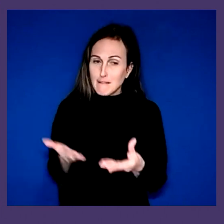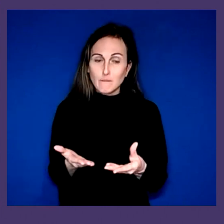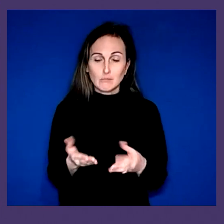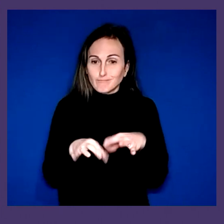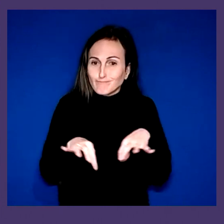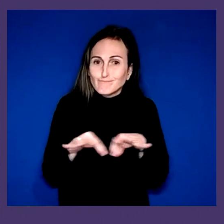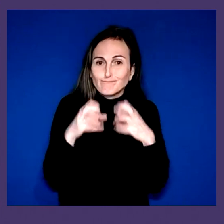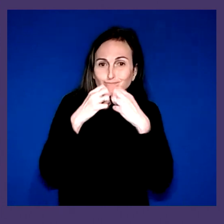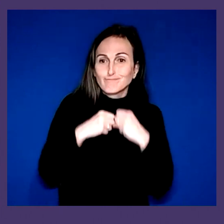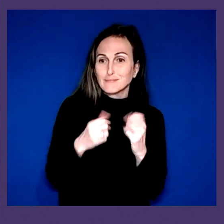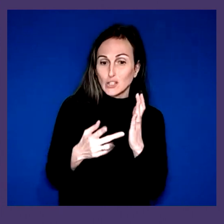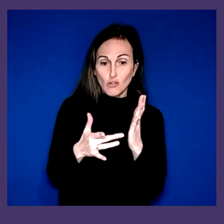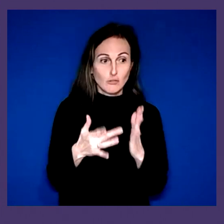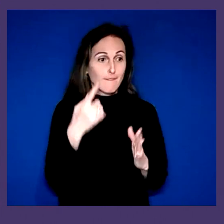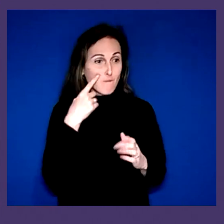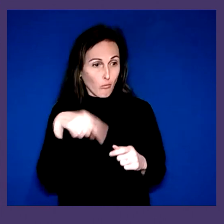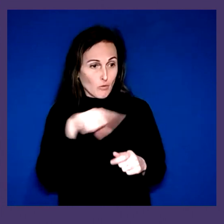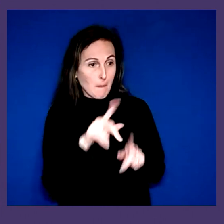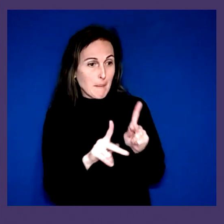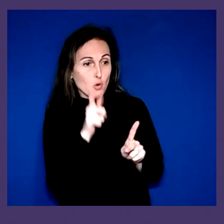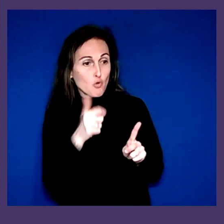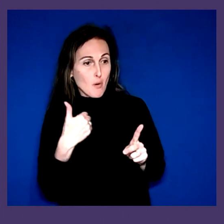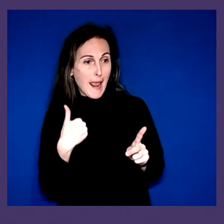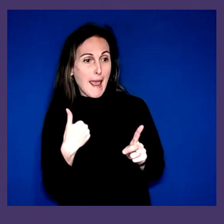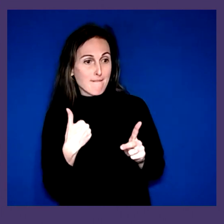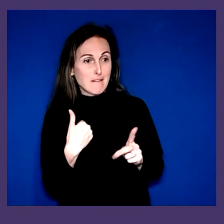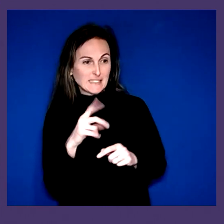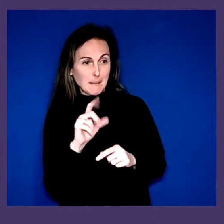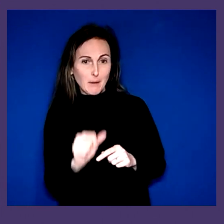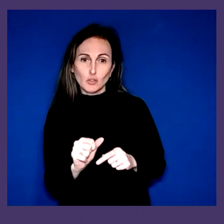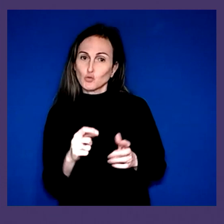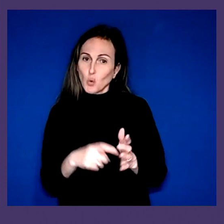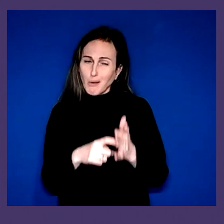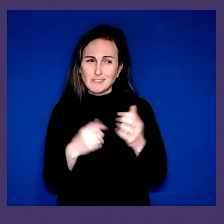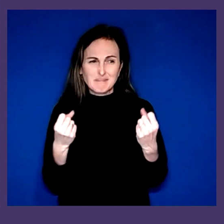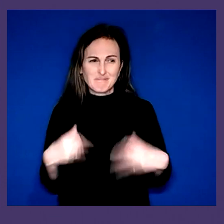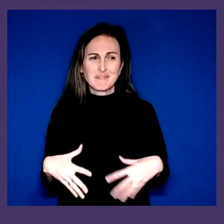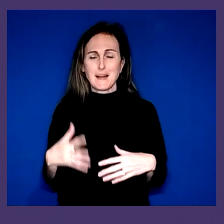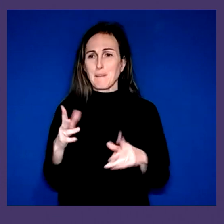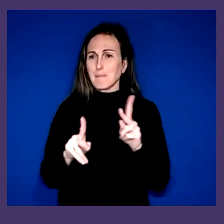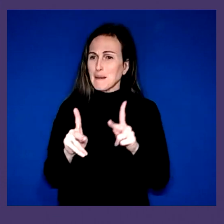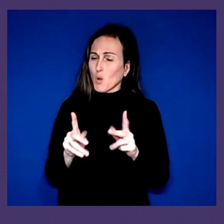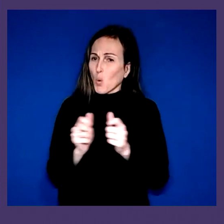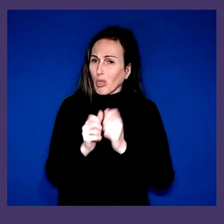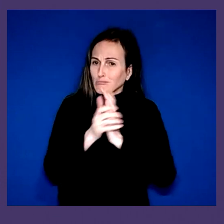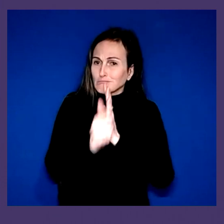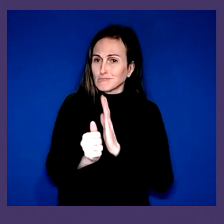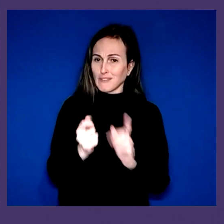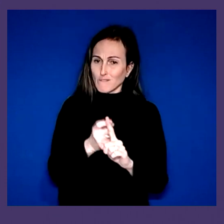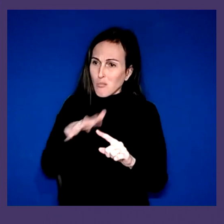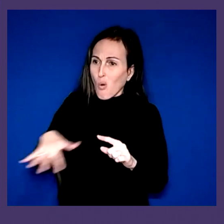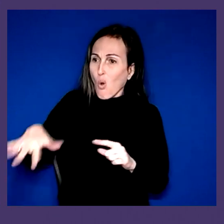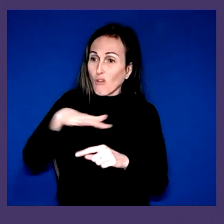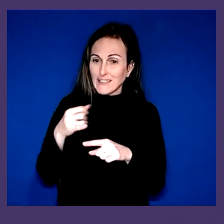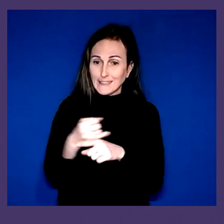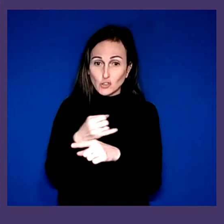the expertise of of assistive technology providers across the industry. Today, we'll meet key players in product development and